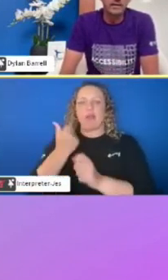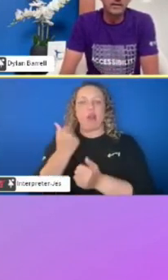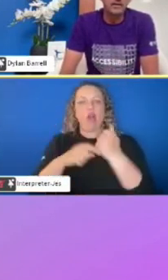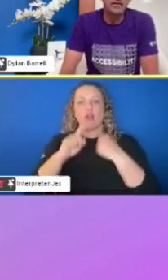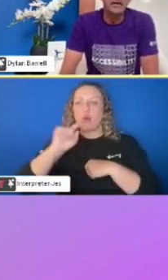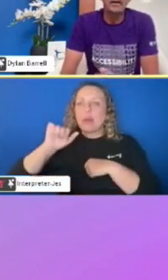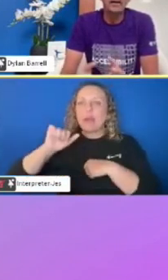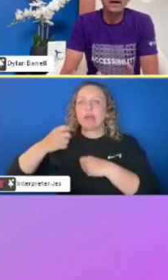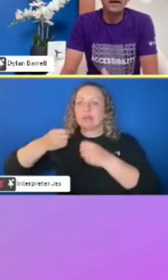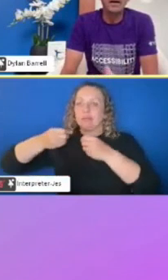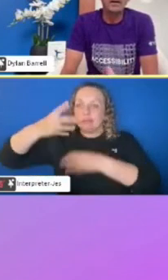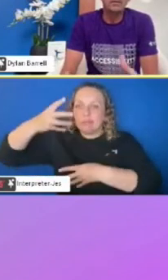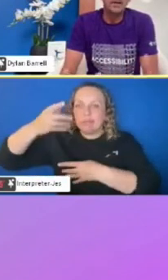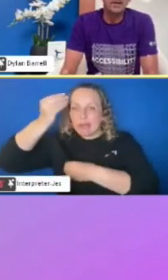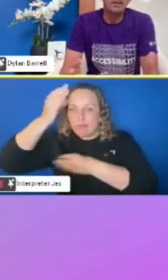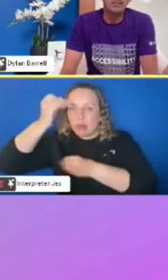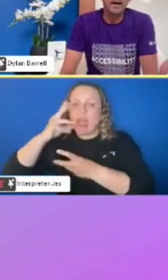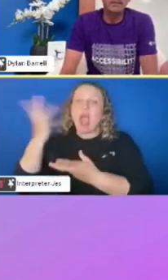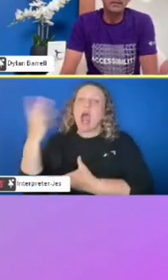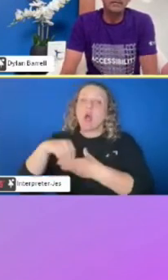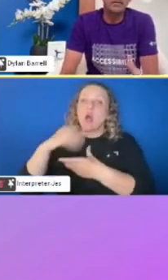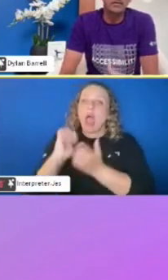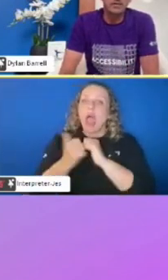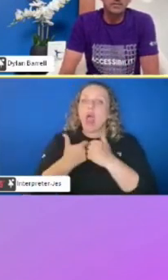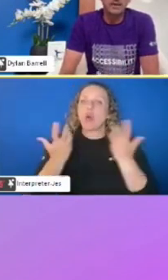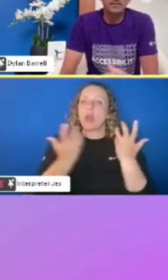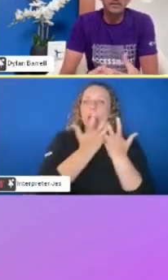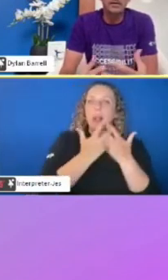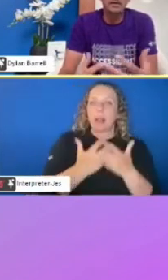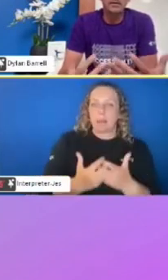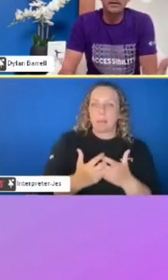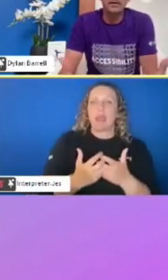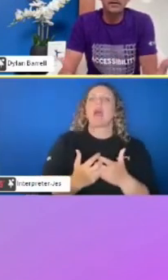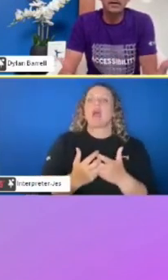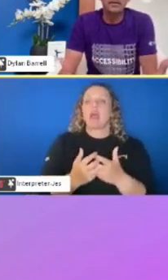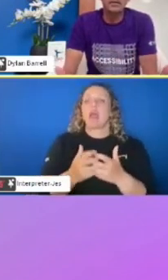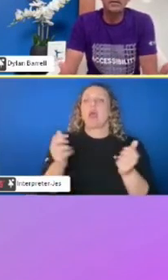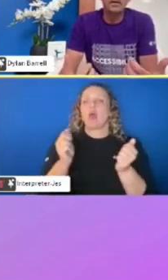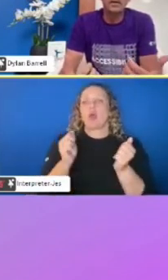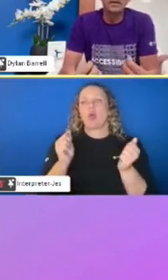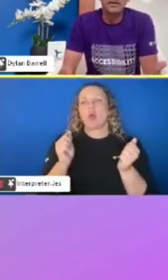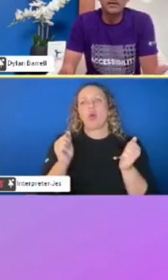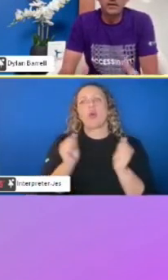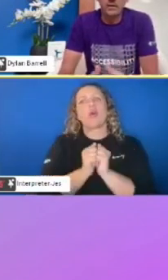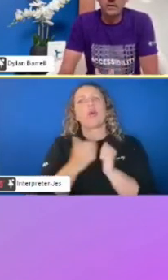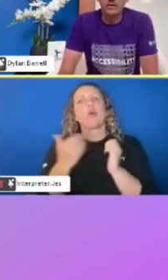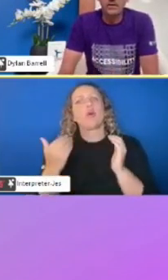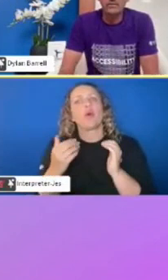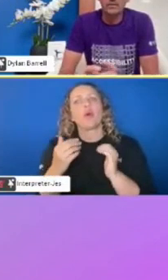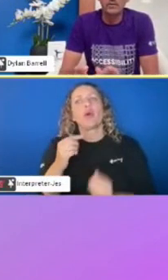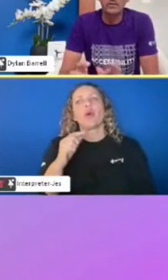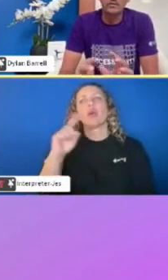including how we combine what I've just talked about with a new zero code integration module